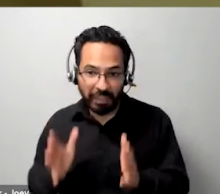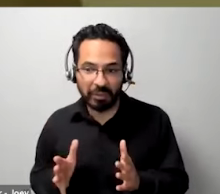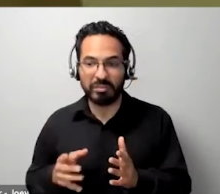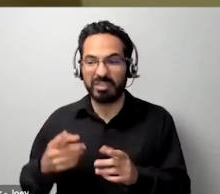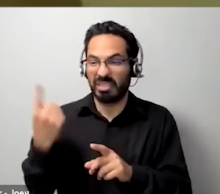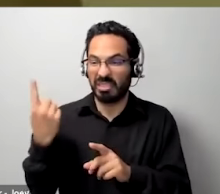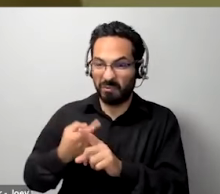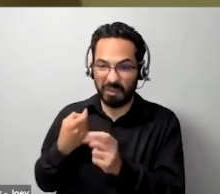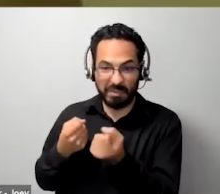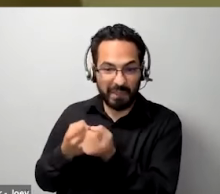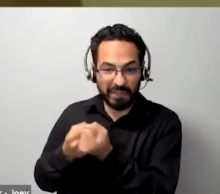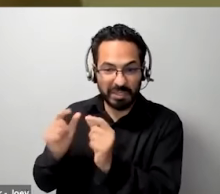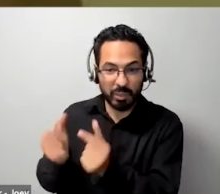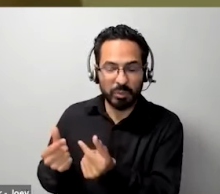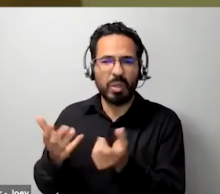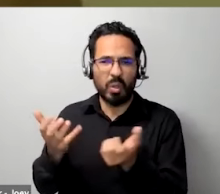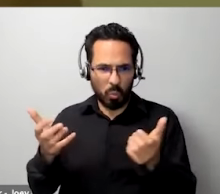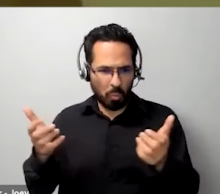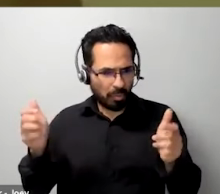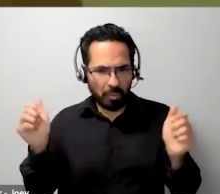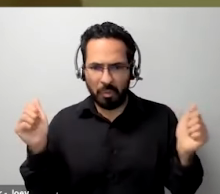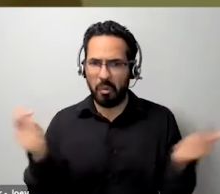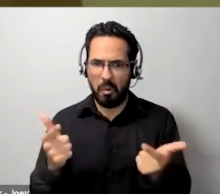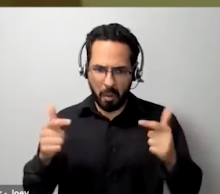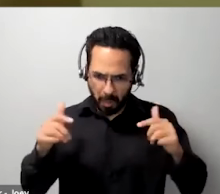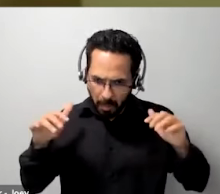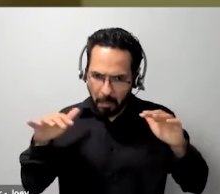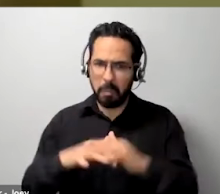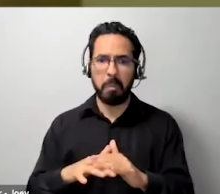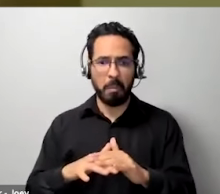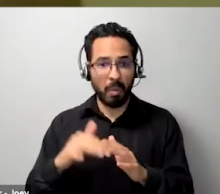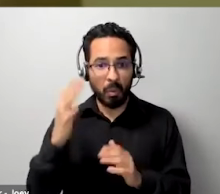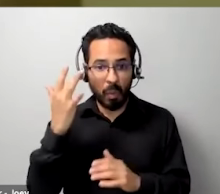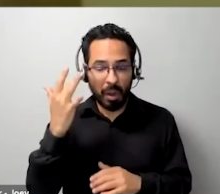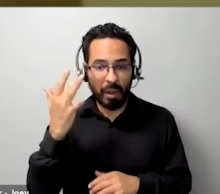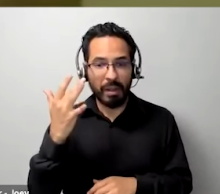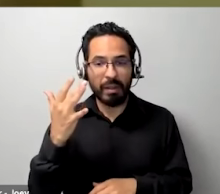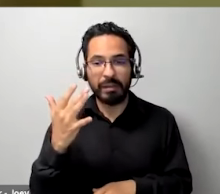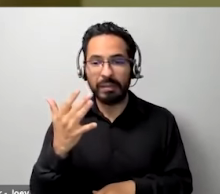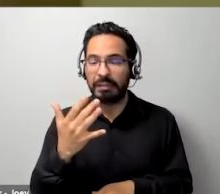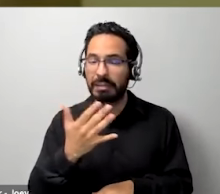we want people to come in because we know the best way for us to excel and evolve our program